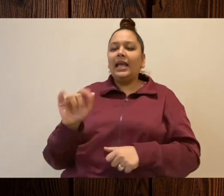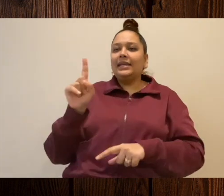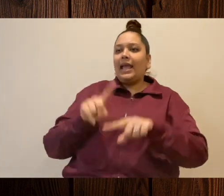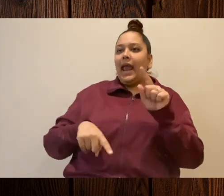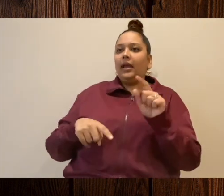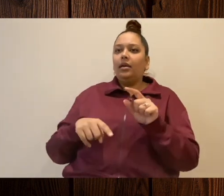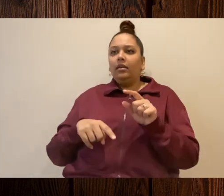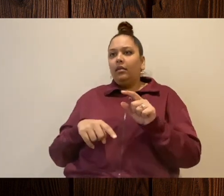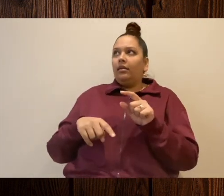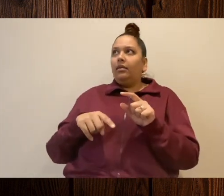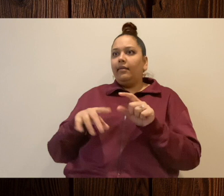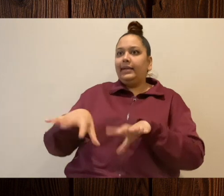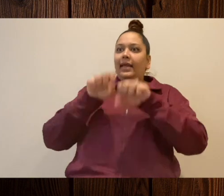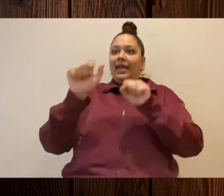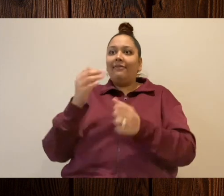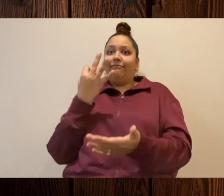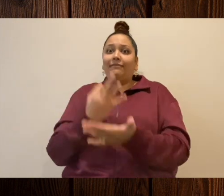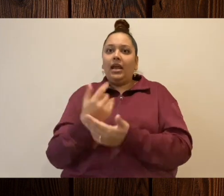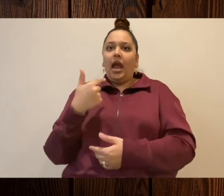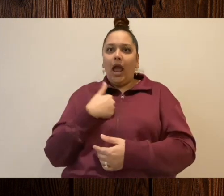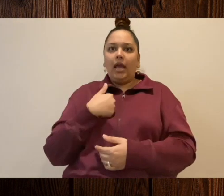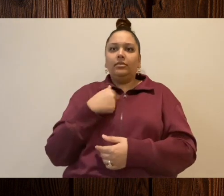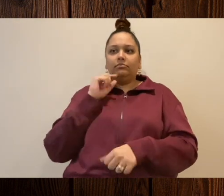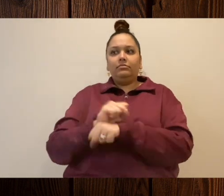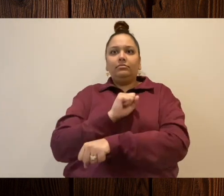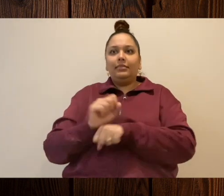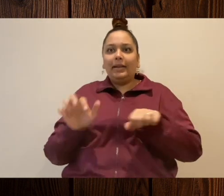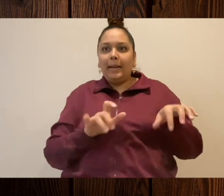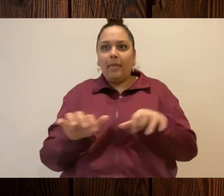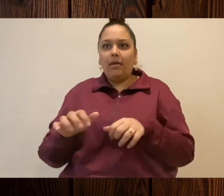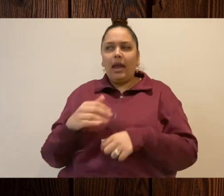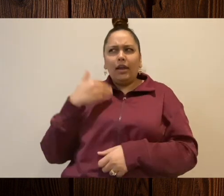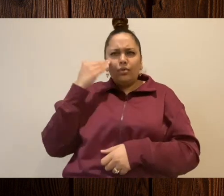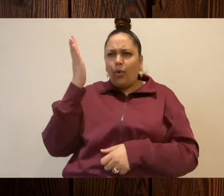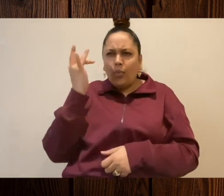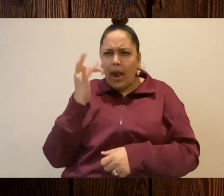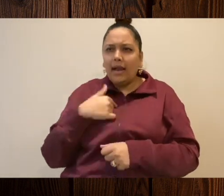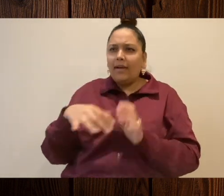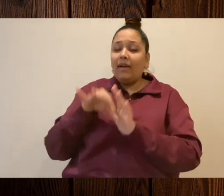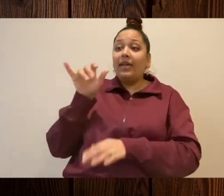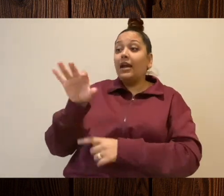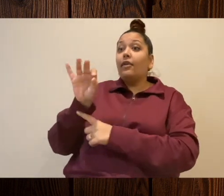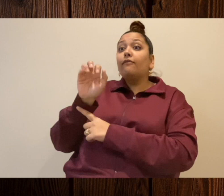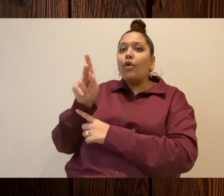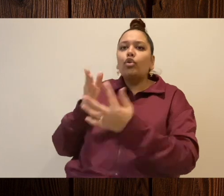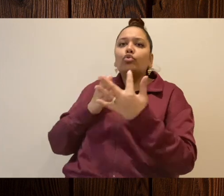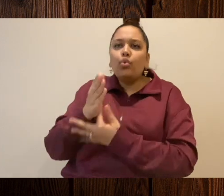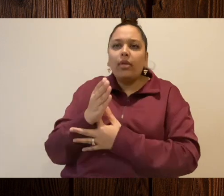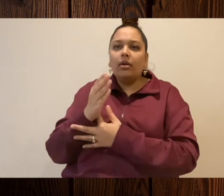Ontarian and being shown, ‘this is what it is, and it’s definitely not what you're doing honey.’ And then having time to